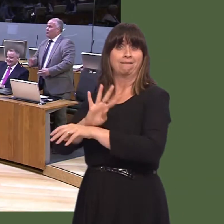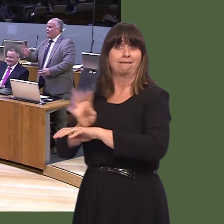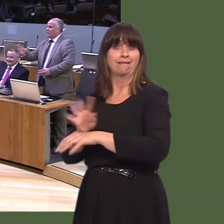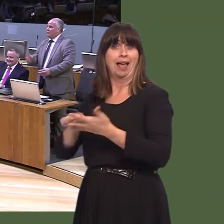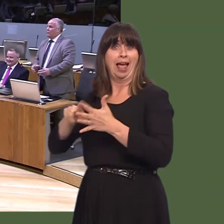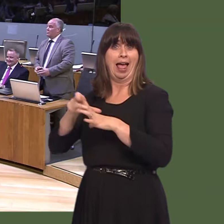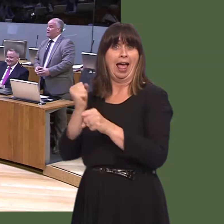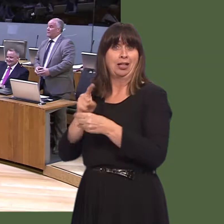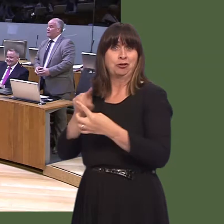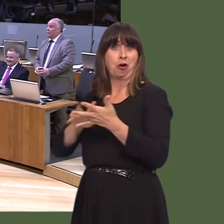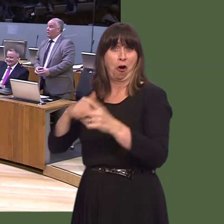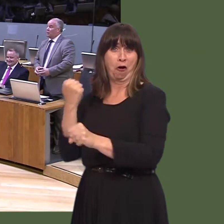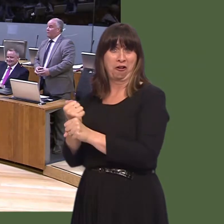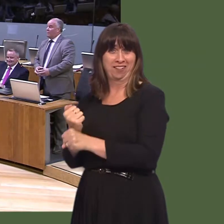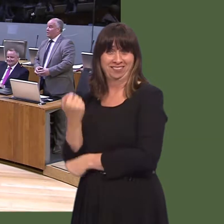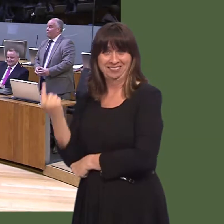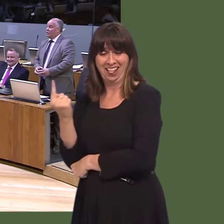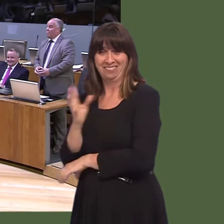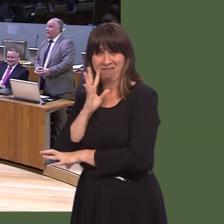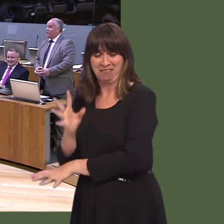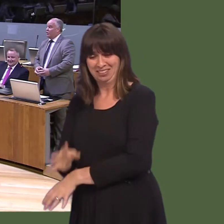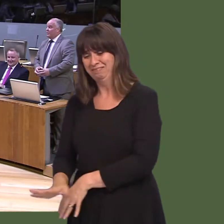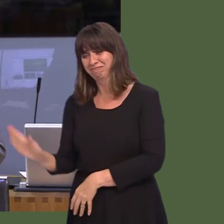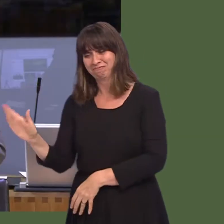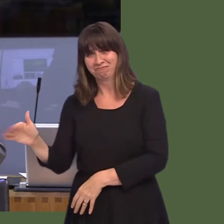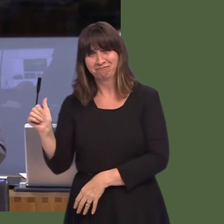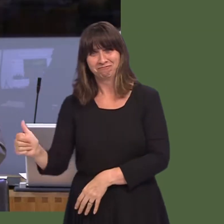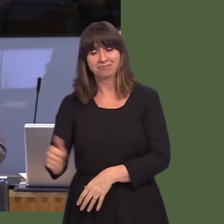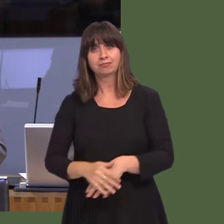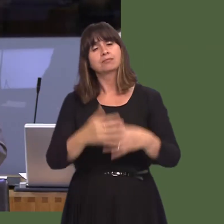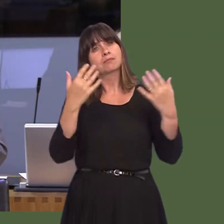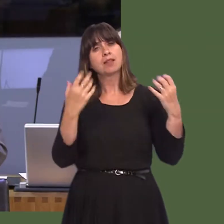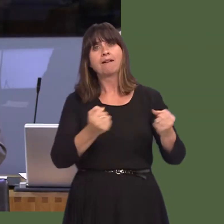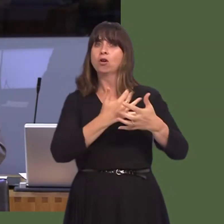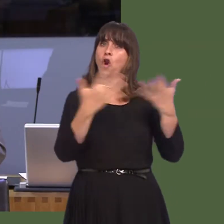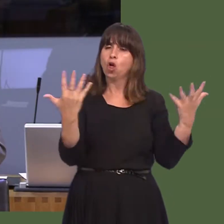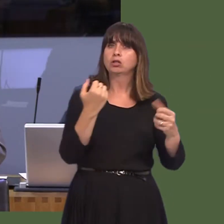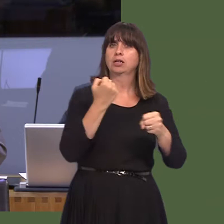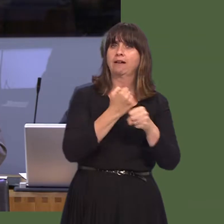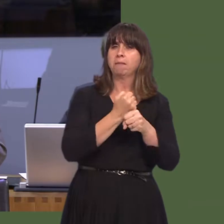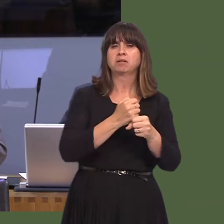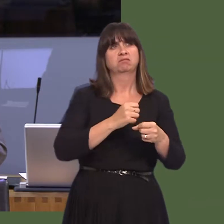But I would ask you, First Ministeró. The Welsh Government commission many services in the public sector, obviouslyóbus services